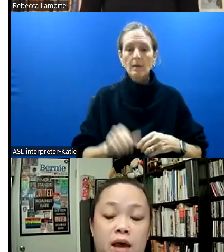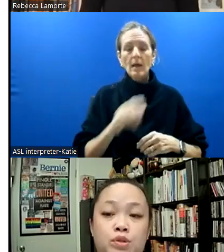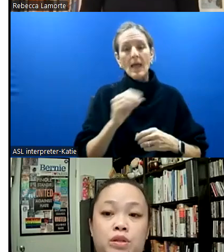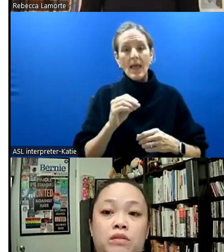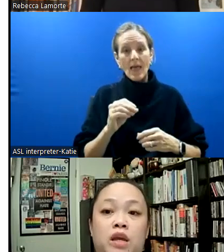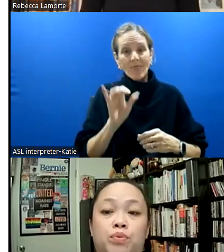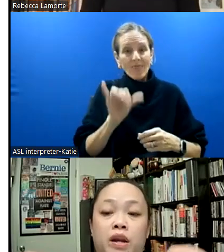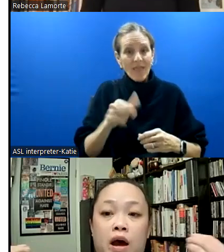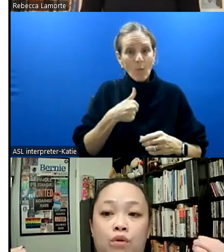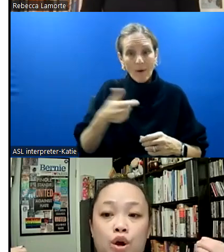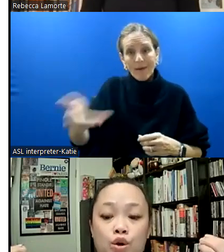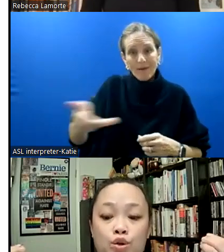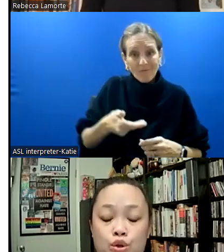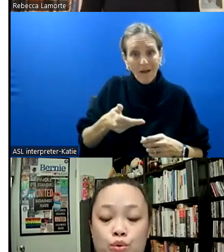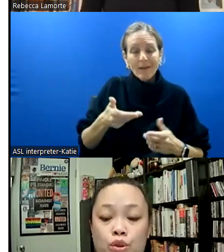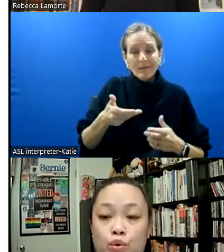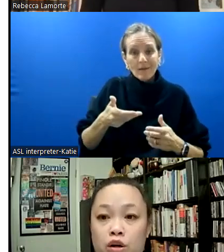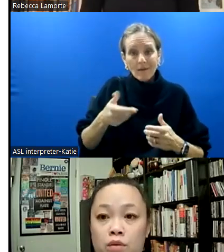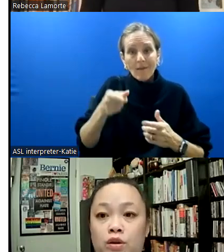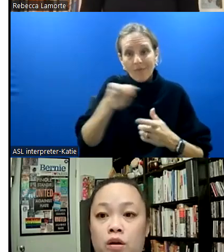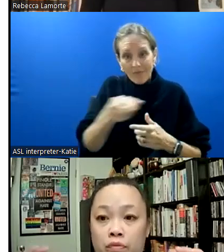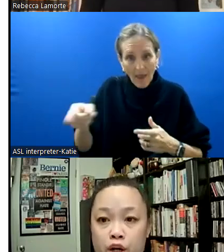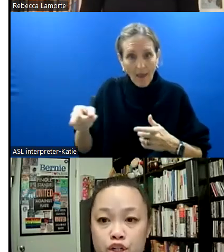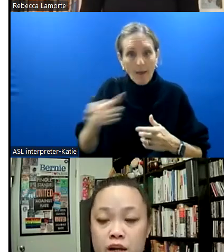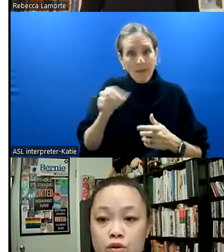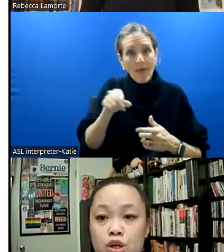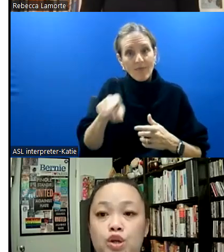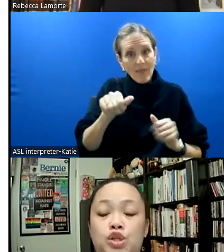to them so then they can put it out to the greater community on their channels.